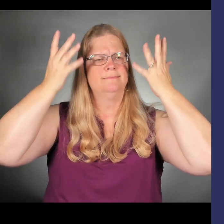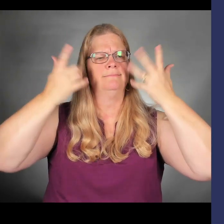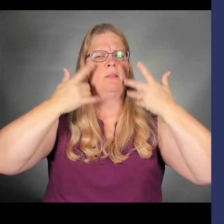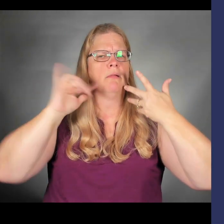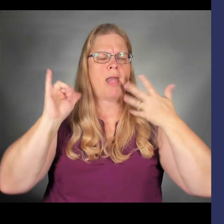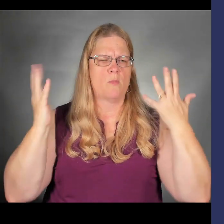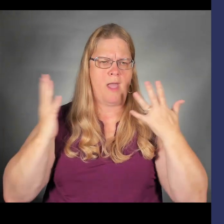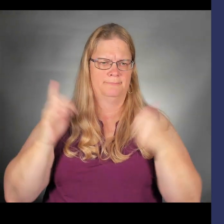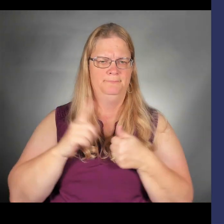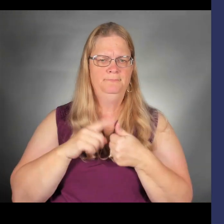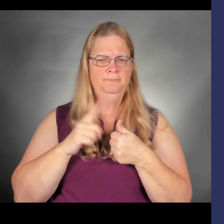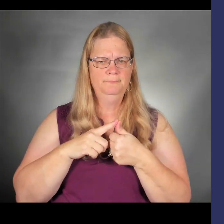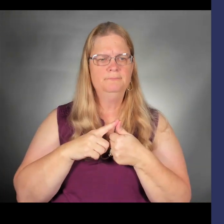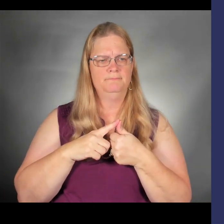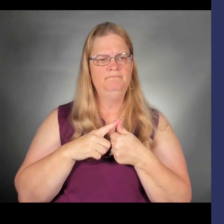Suicide thoughts.